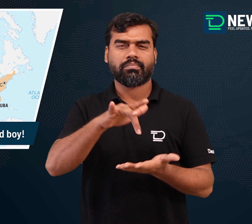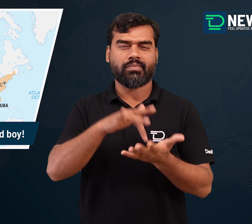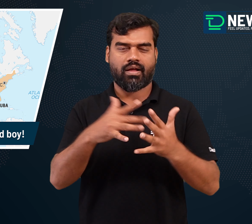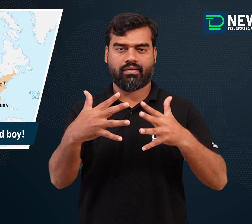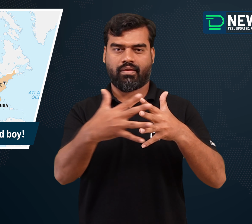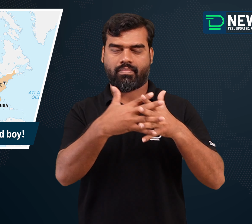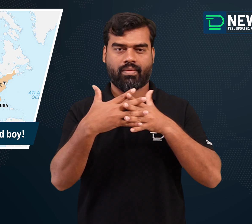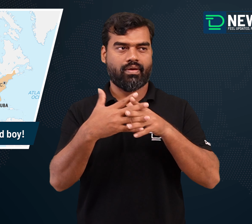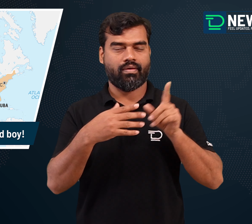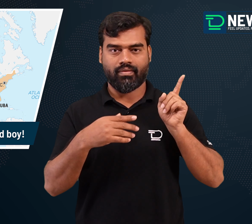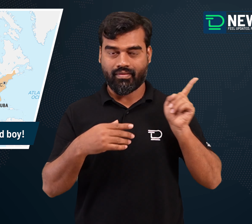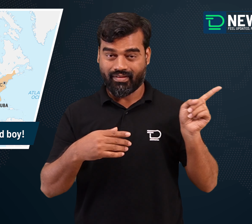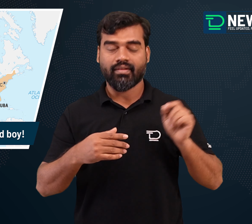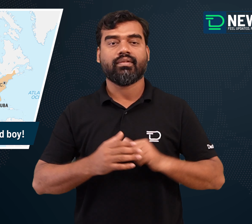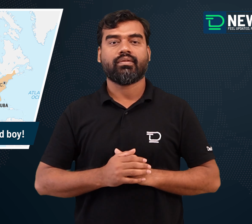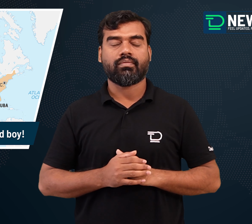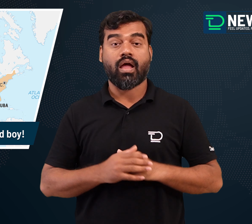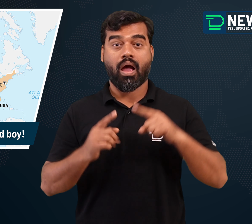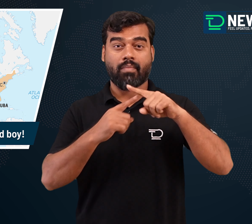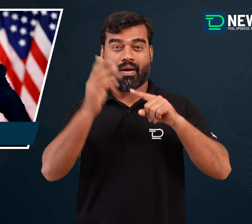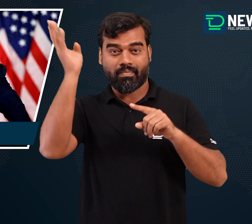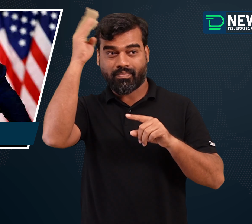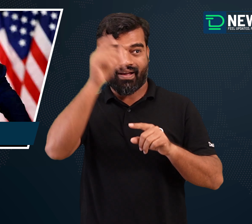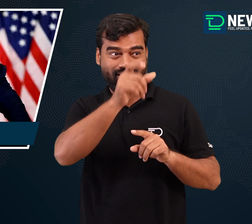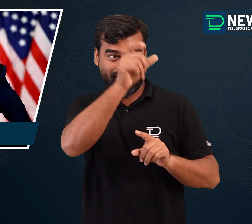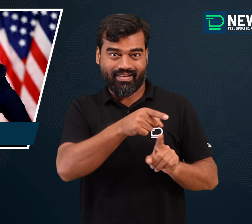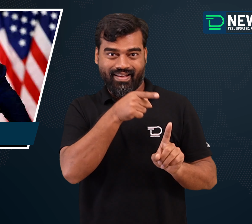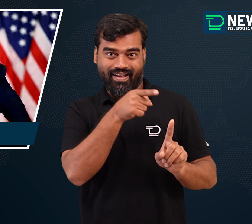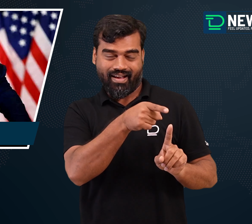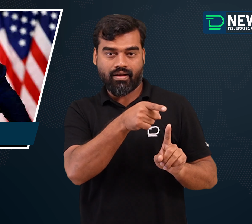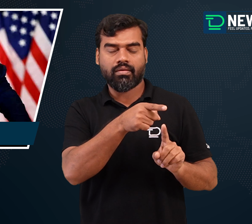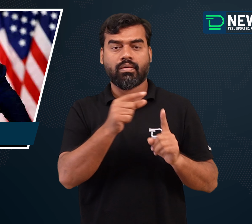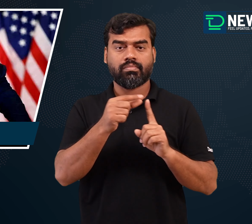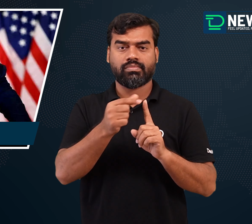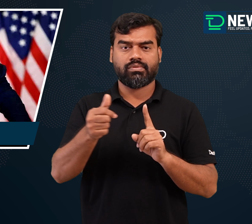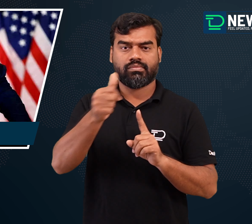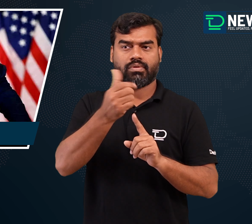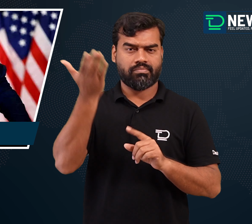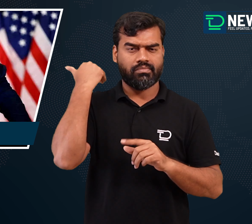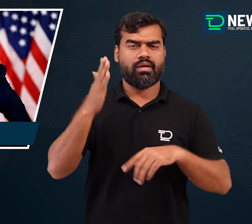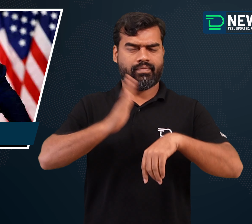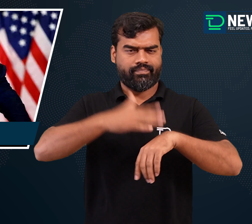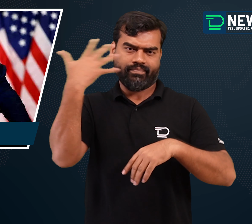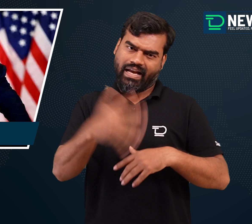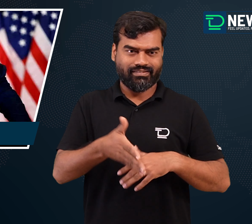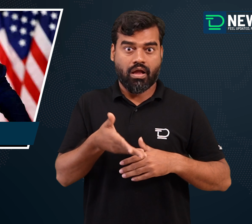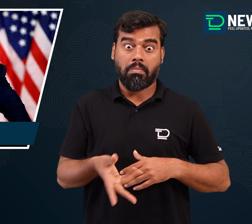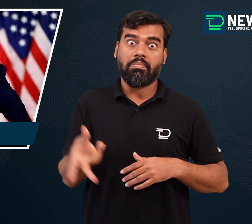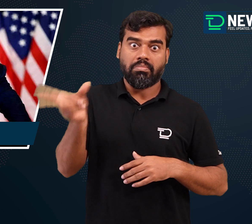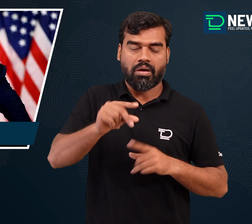In the USA, former President Donald Trump,